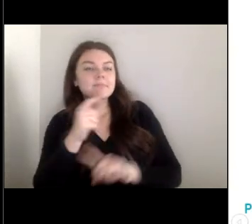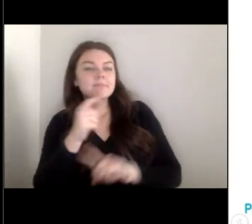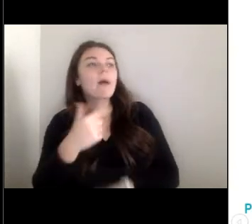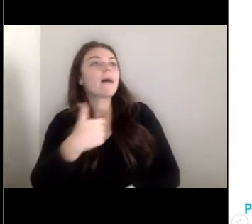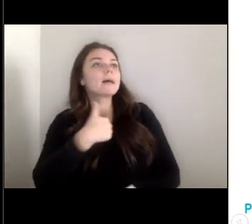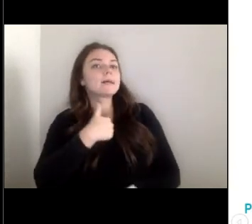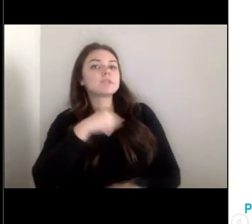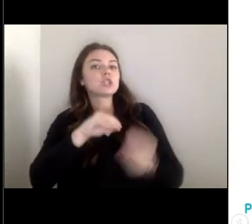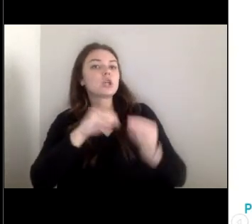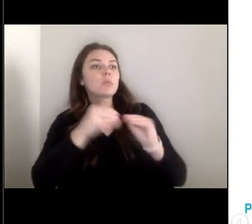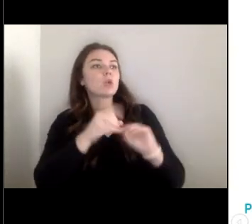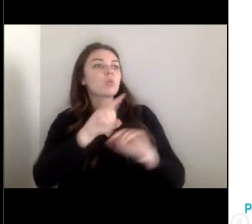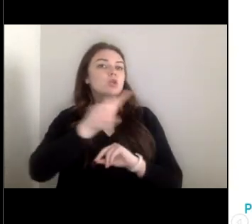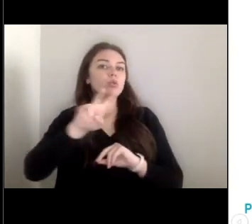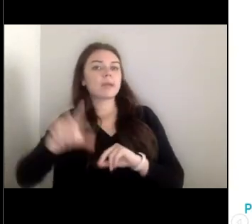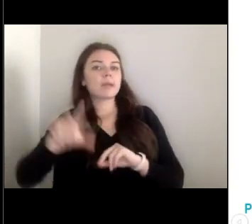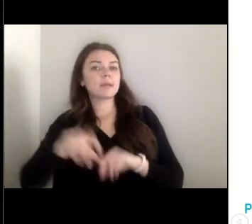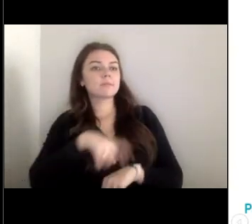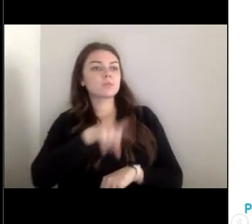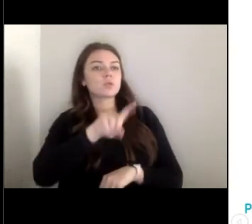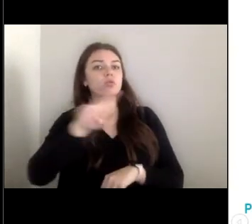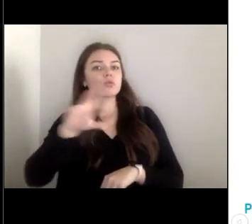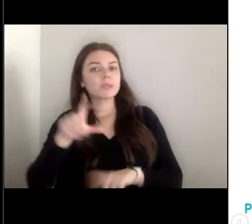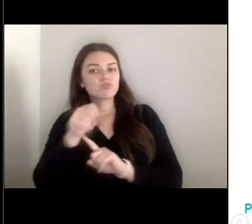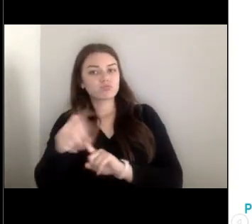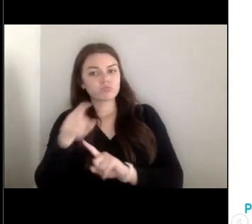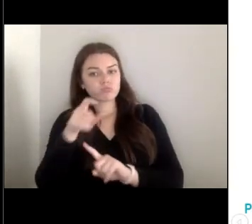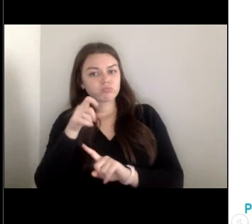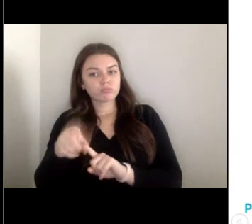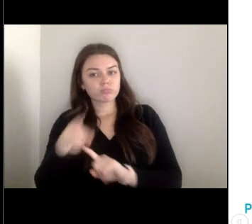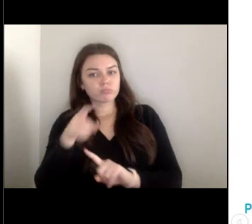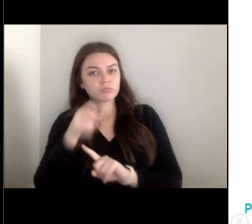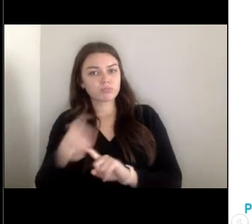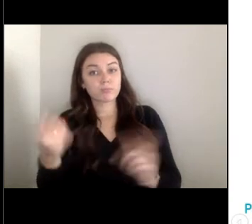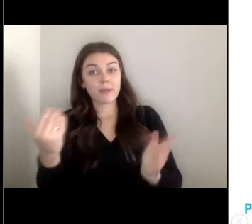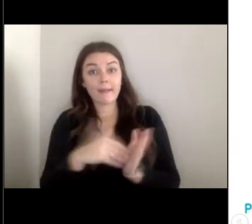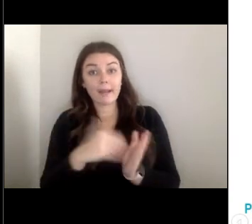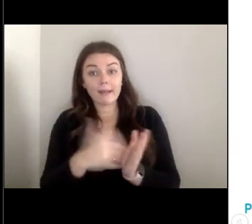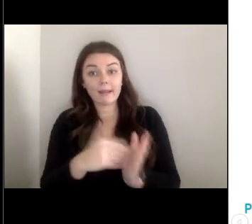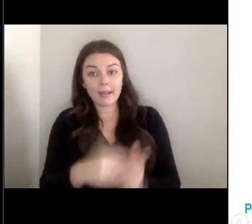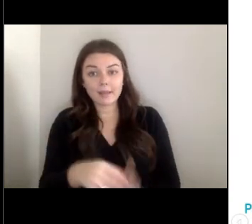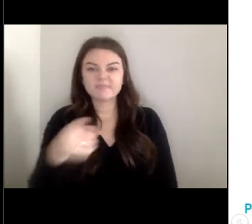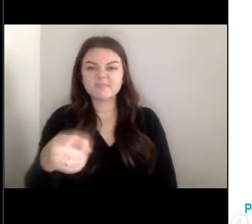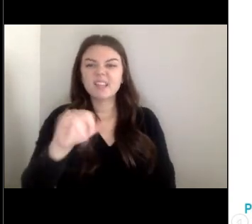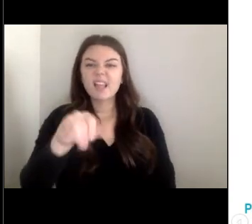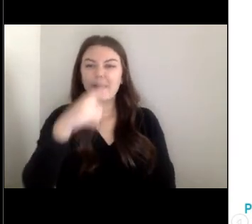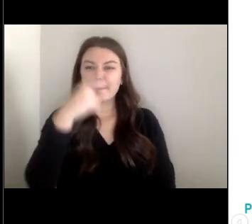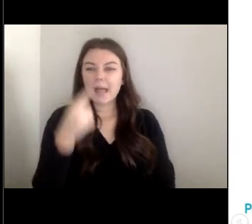And it does that over and over. And then you have to have a receiver. So that's what this black and tube is